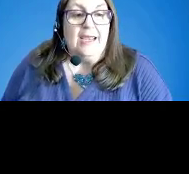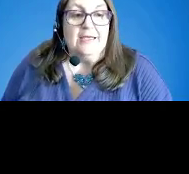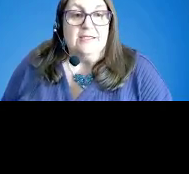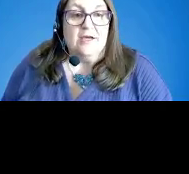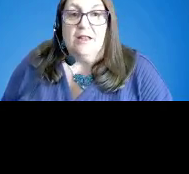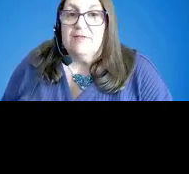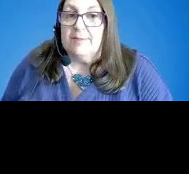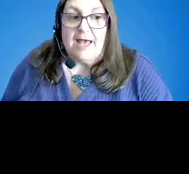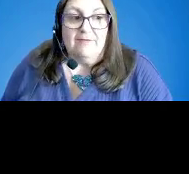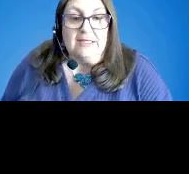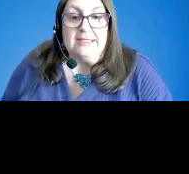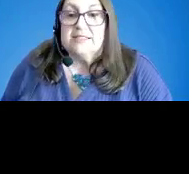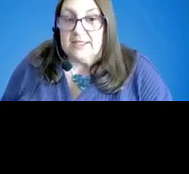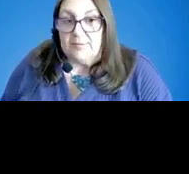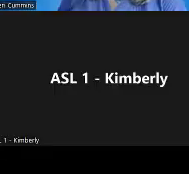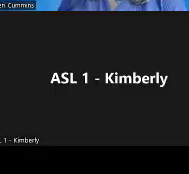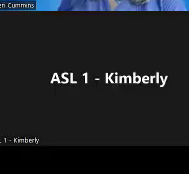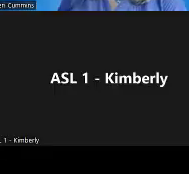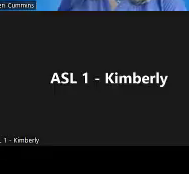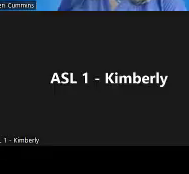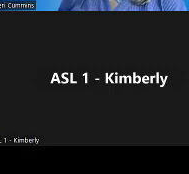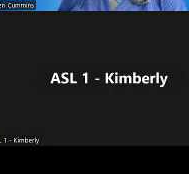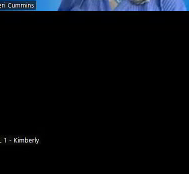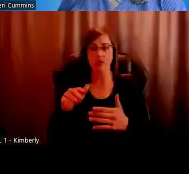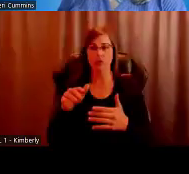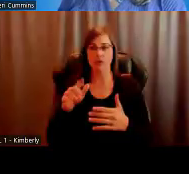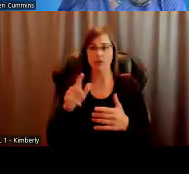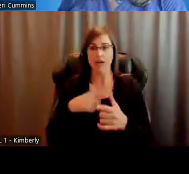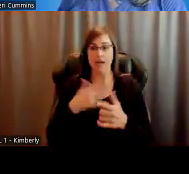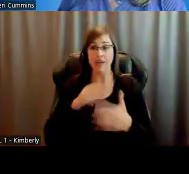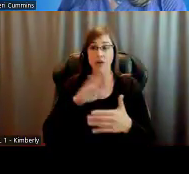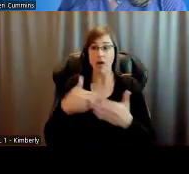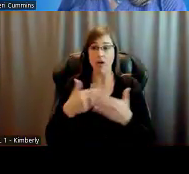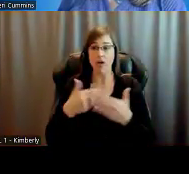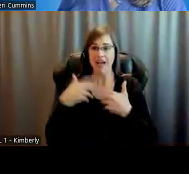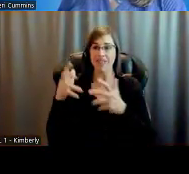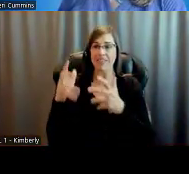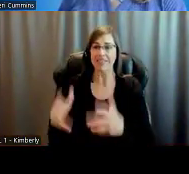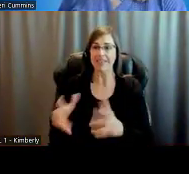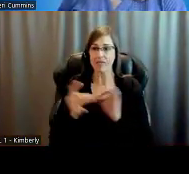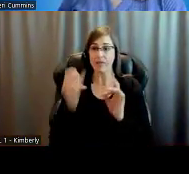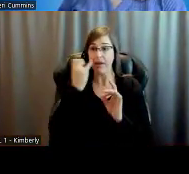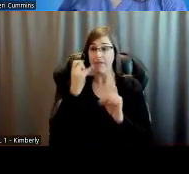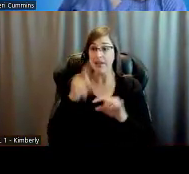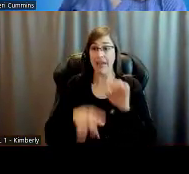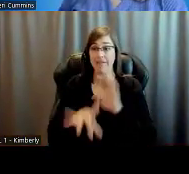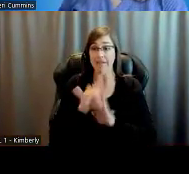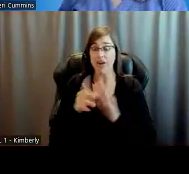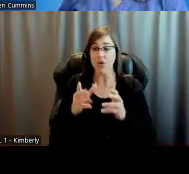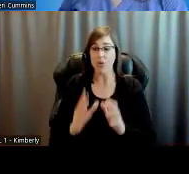and all of them have at least a Leave a Message. So if you don't find a way to reach them at the conference, you can get a hold of them later.